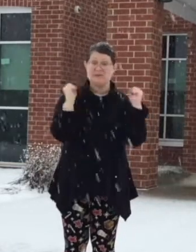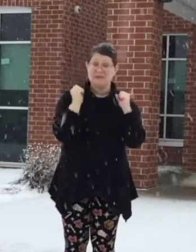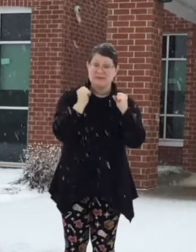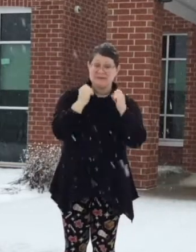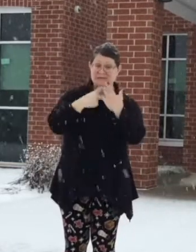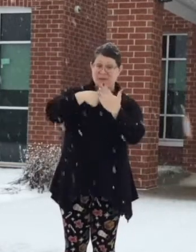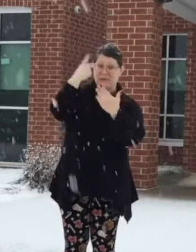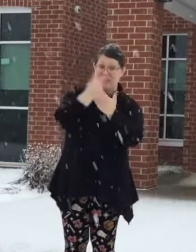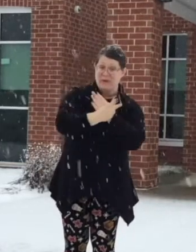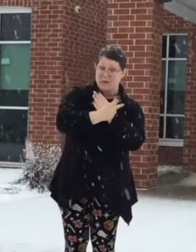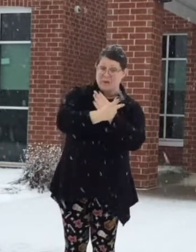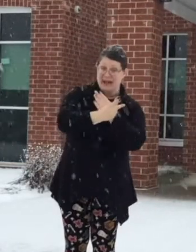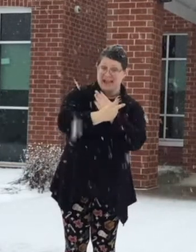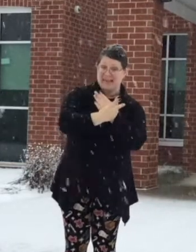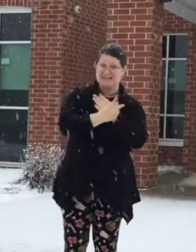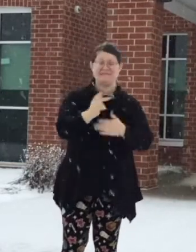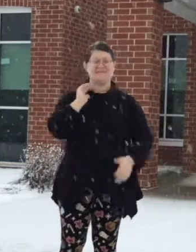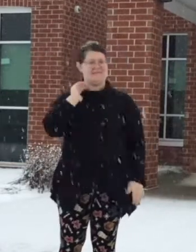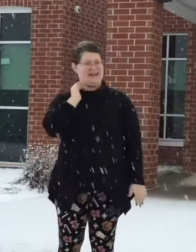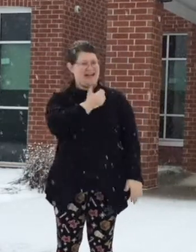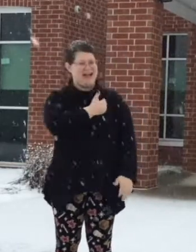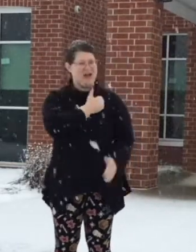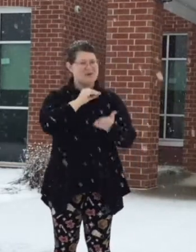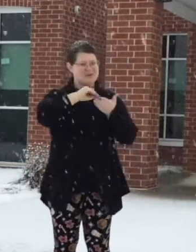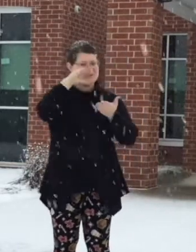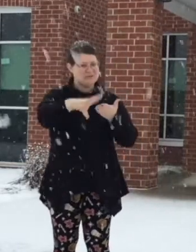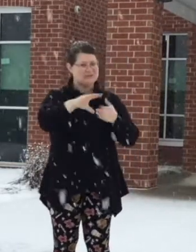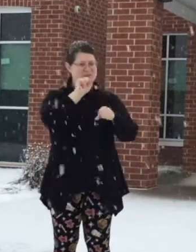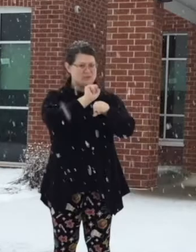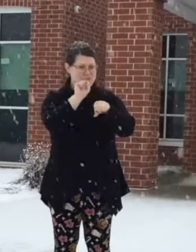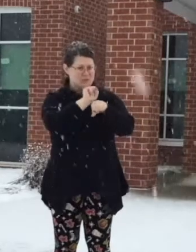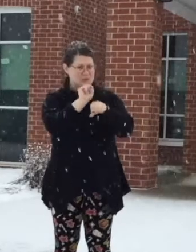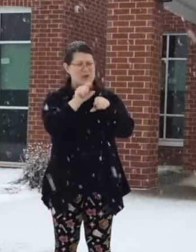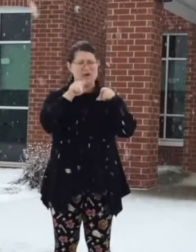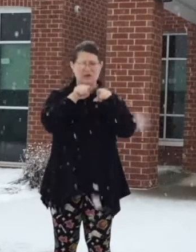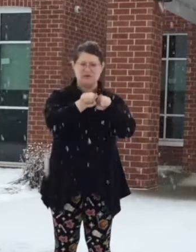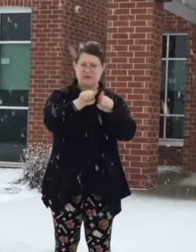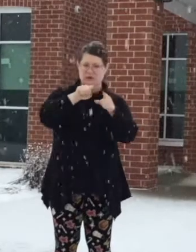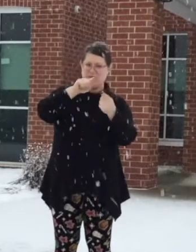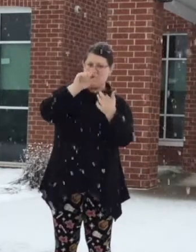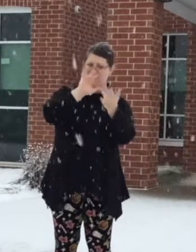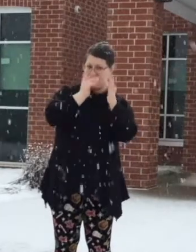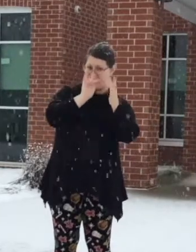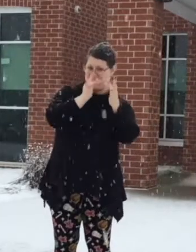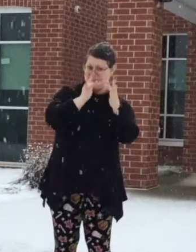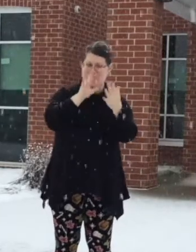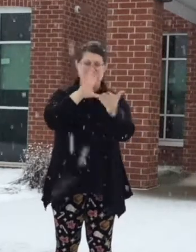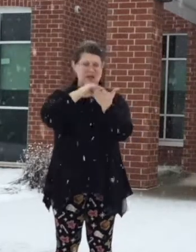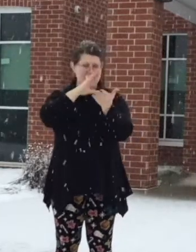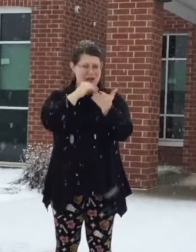virtual winter program our students have been working during remote learning